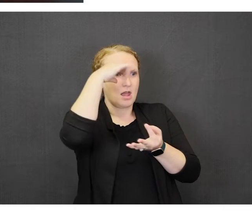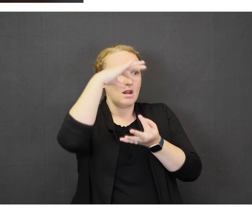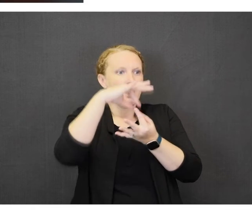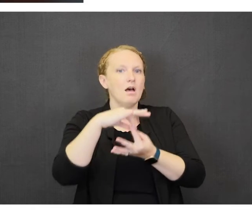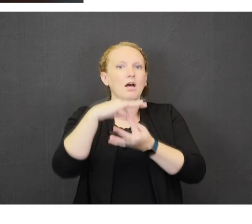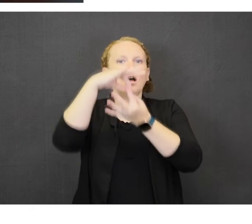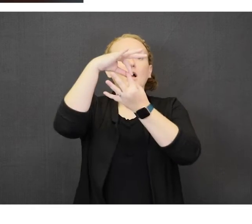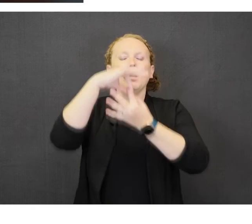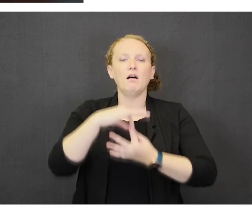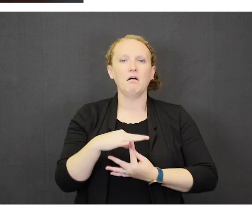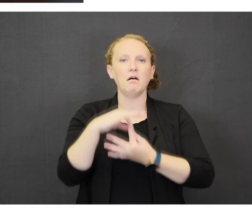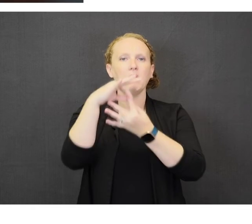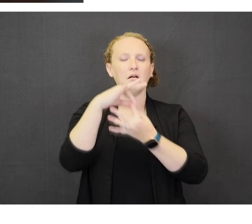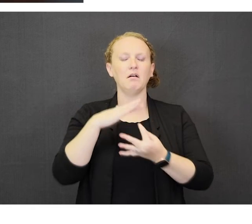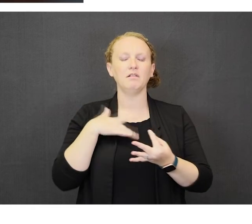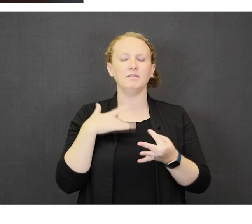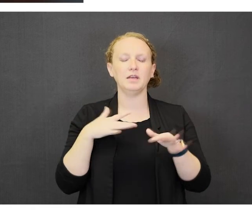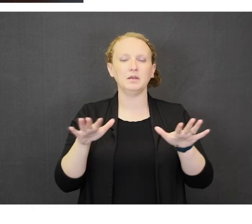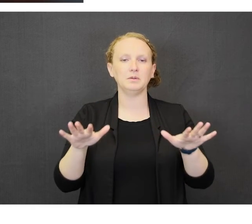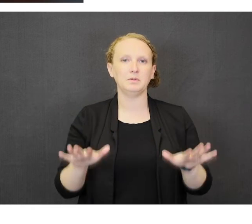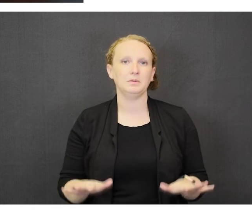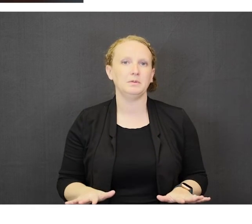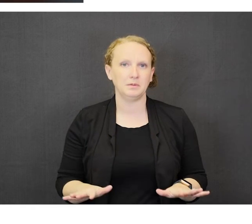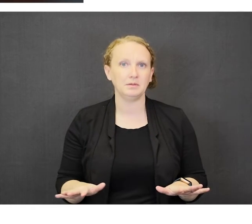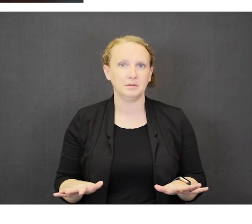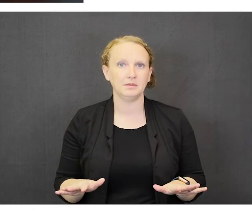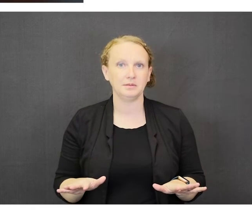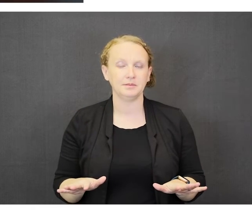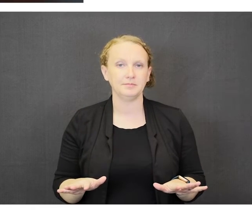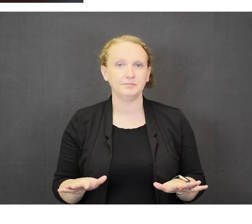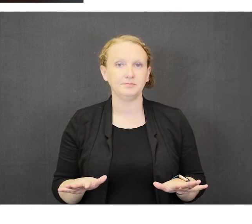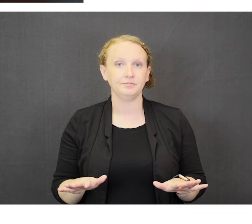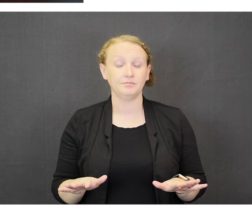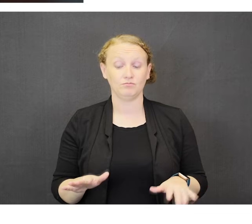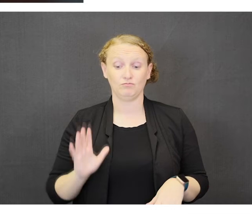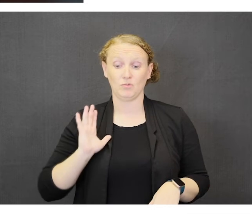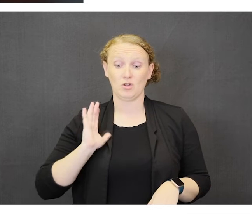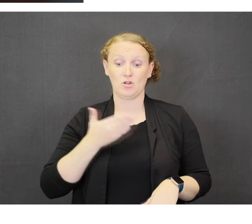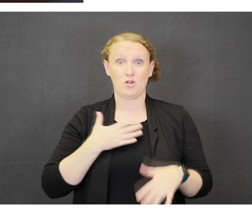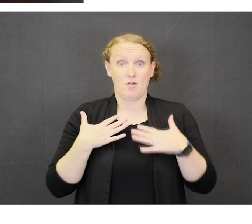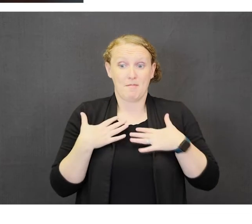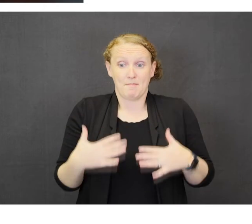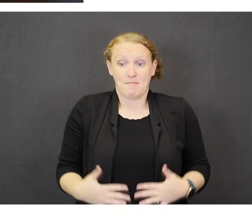regulate through the activation in our nervous system is what